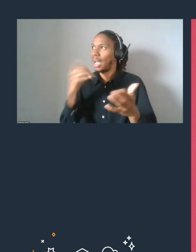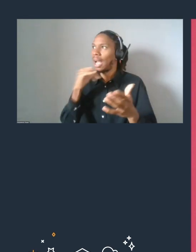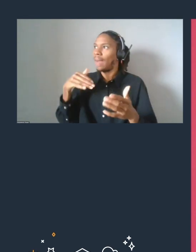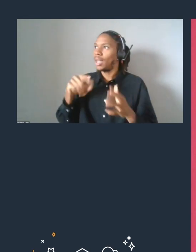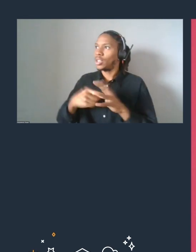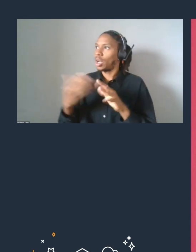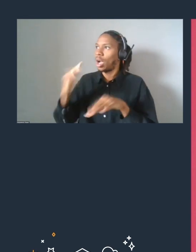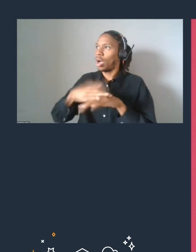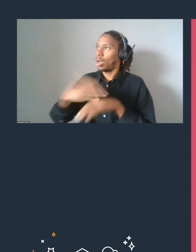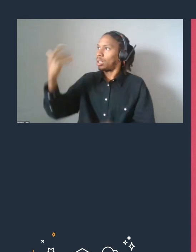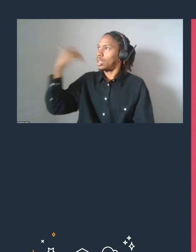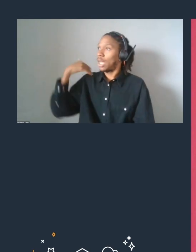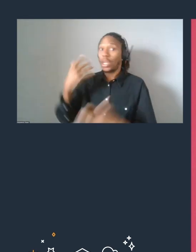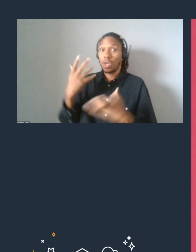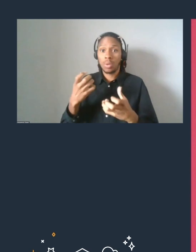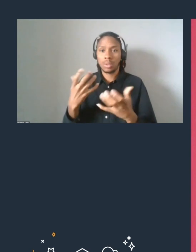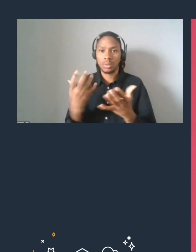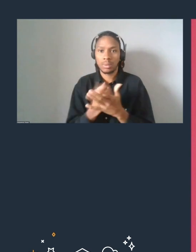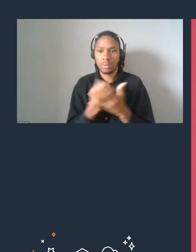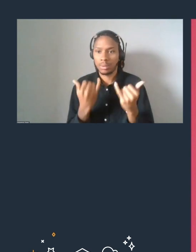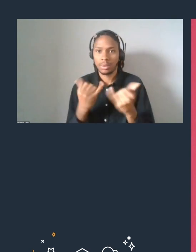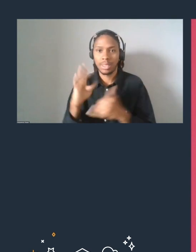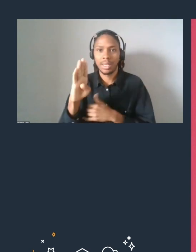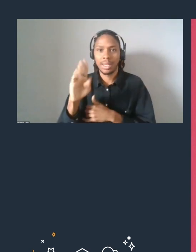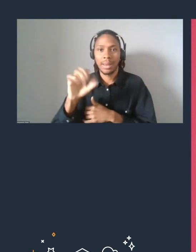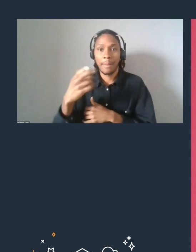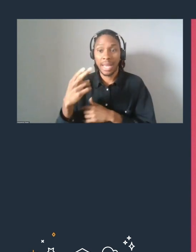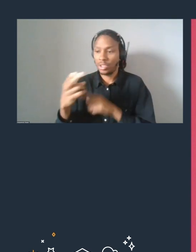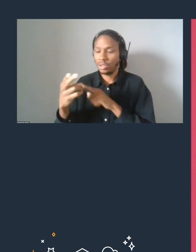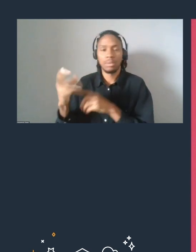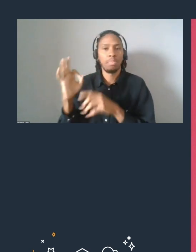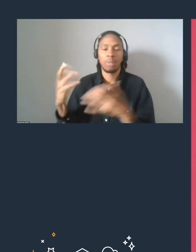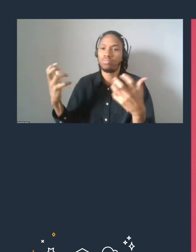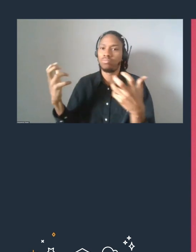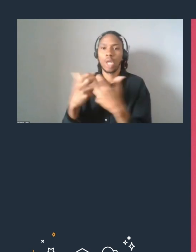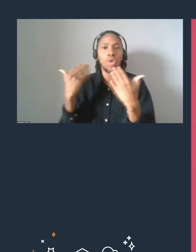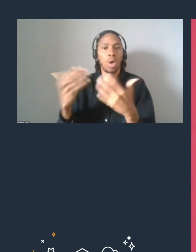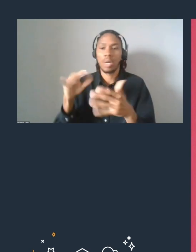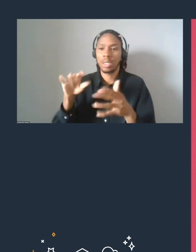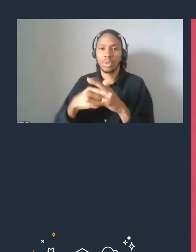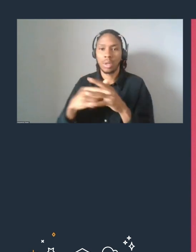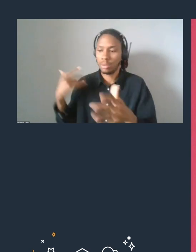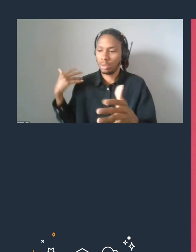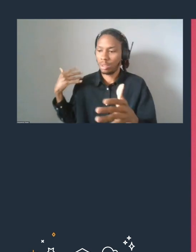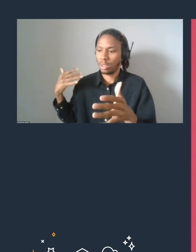and you want to this back batch replication feature is definitely something that you should be looking at. Great.